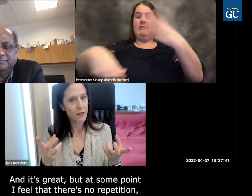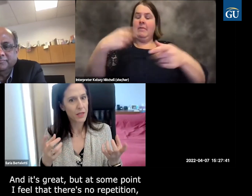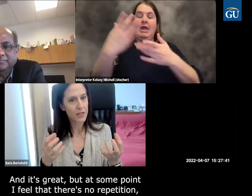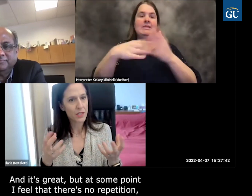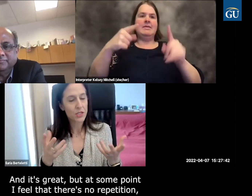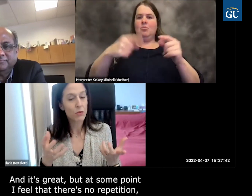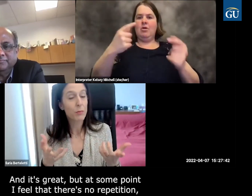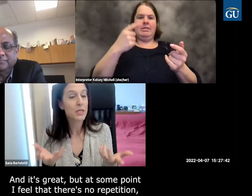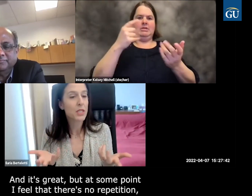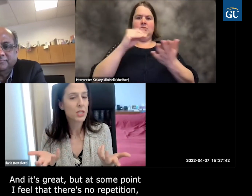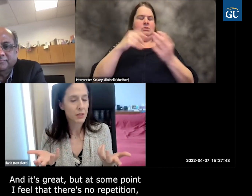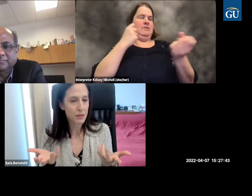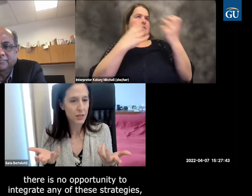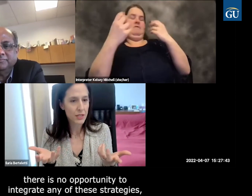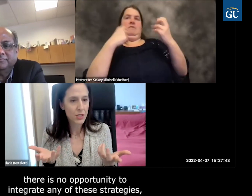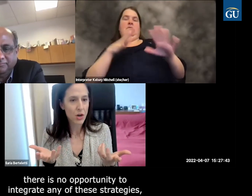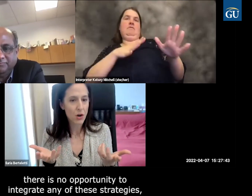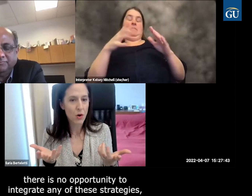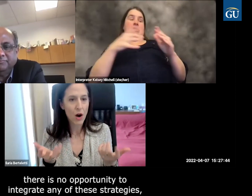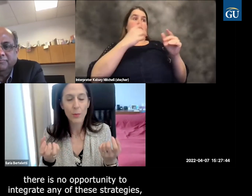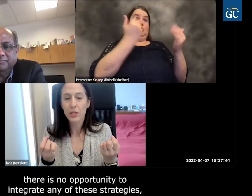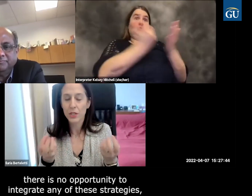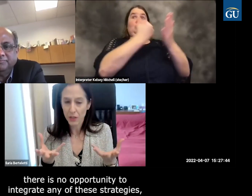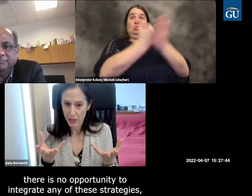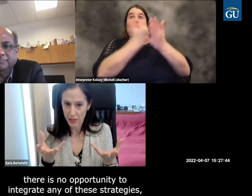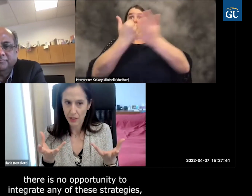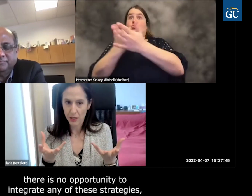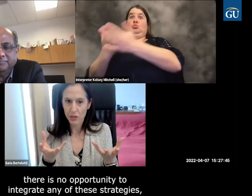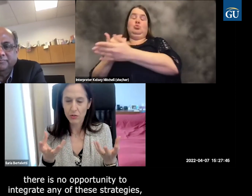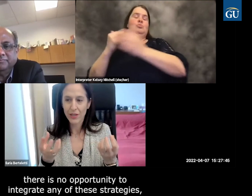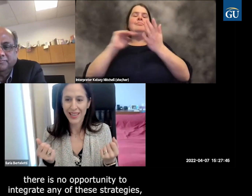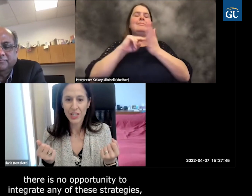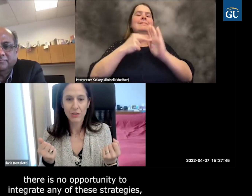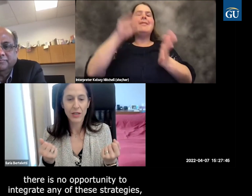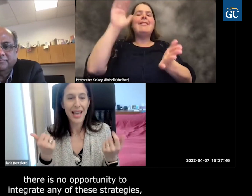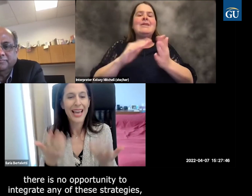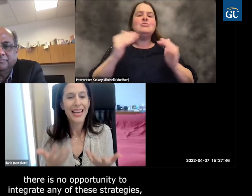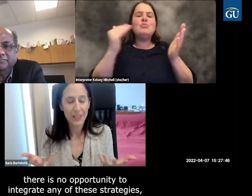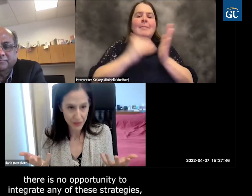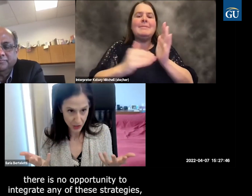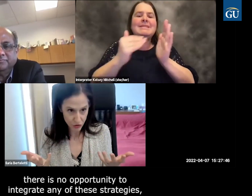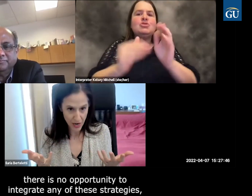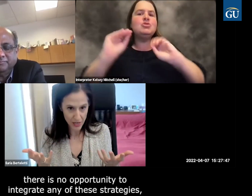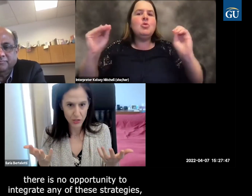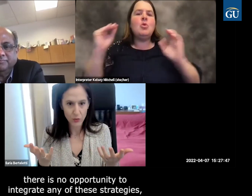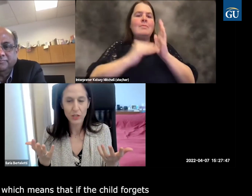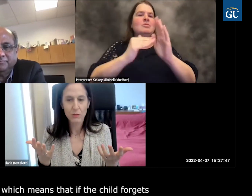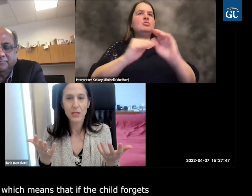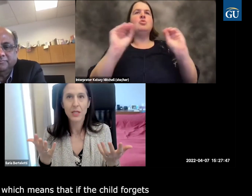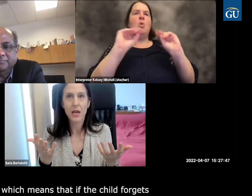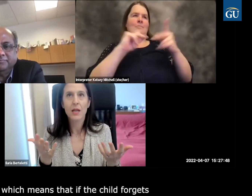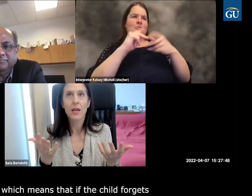that there's no repetition there is no opportunity to integrate any of these